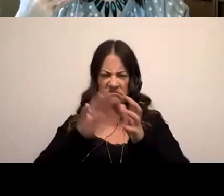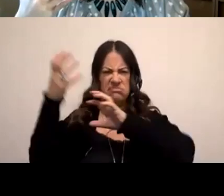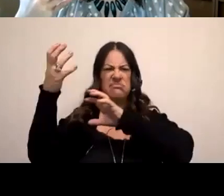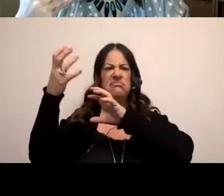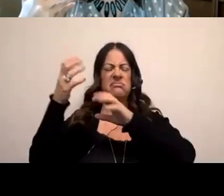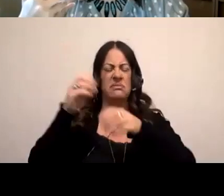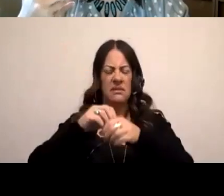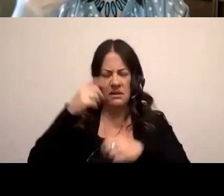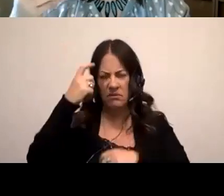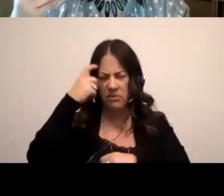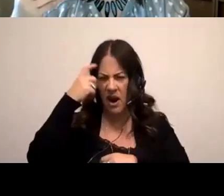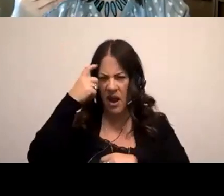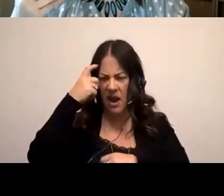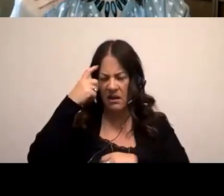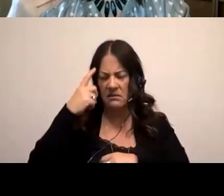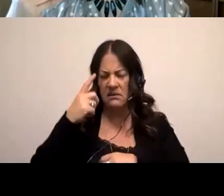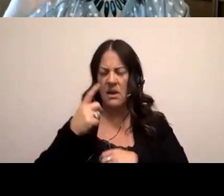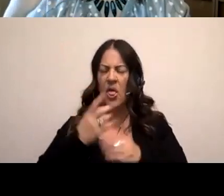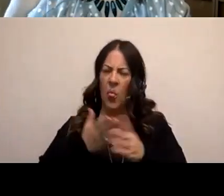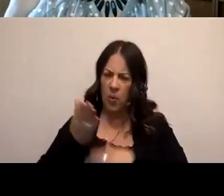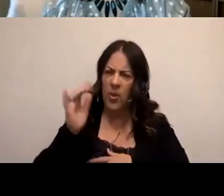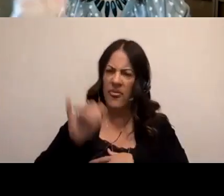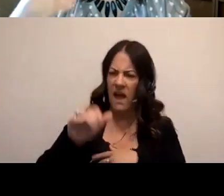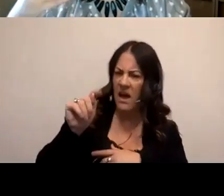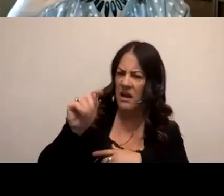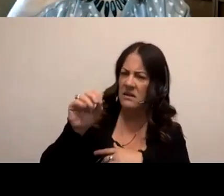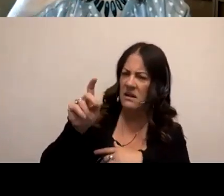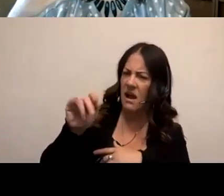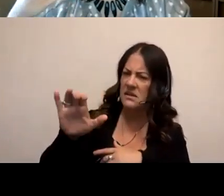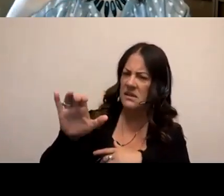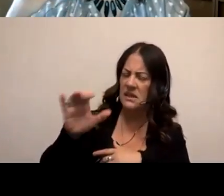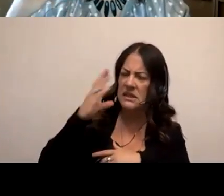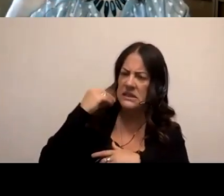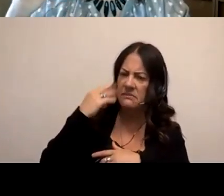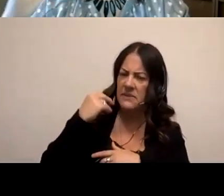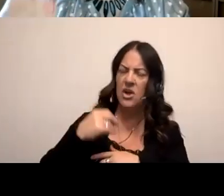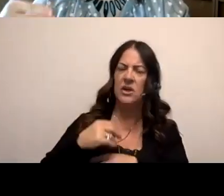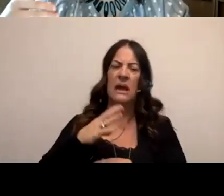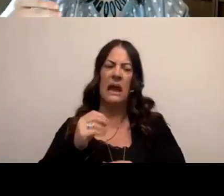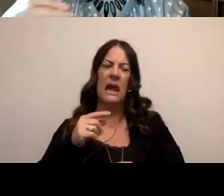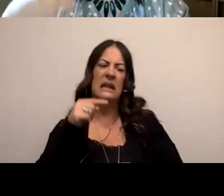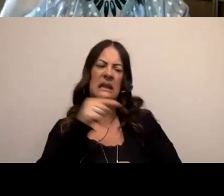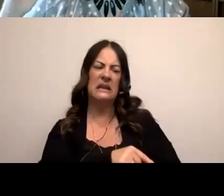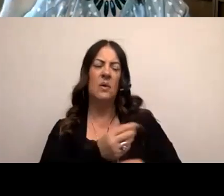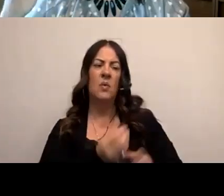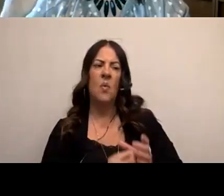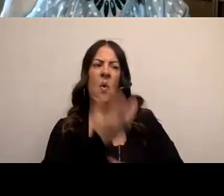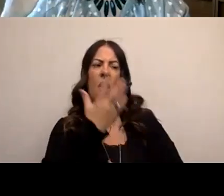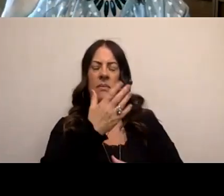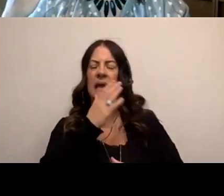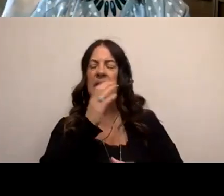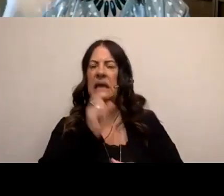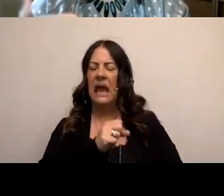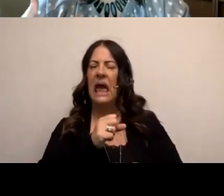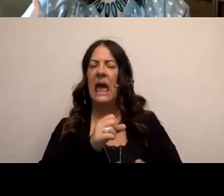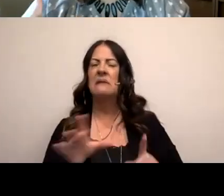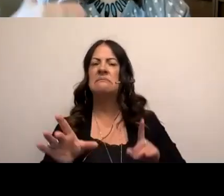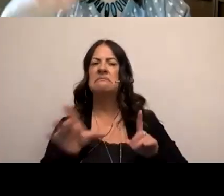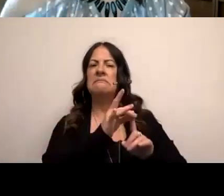BY THIS KIND OF EXPERIENCE AND IT REALLY INCREASES THE CHILD'S RISK FOR DISEASE FOR COGNITIVE